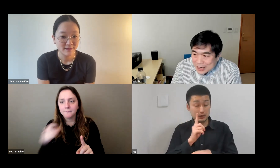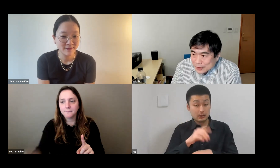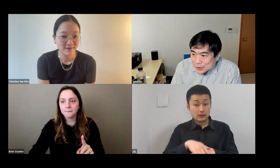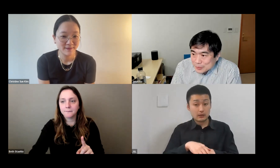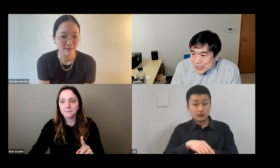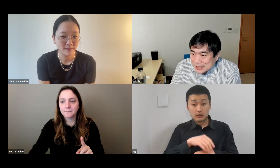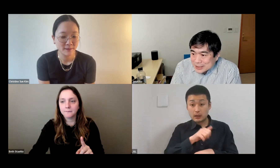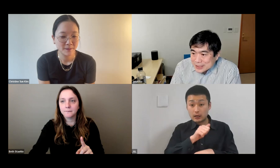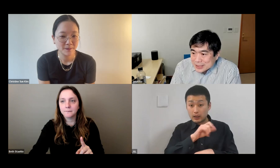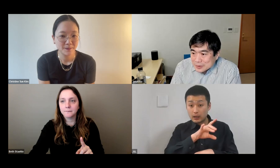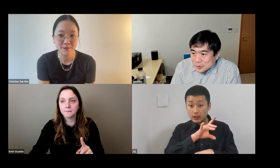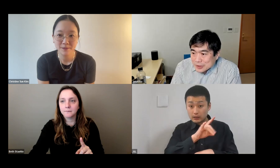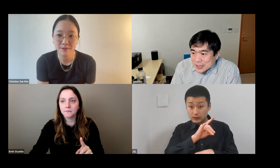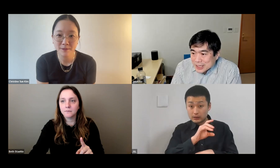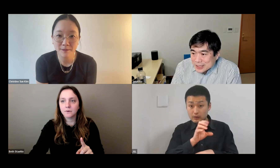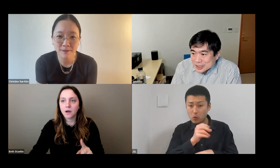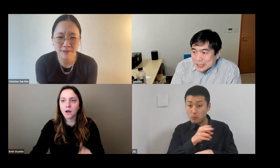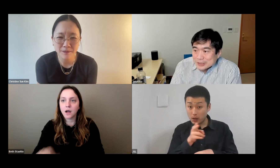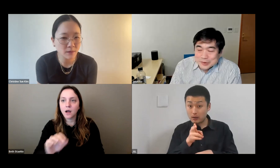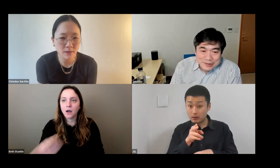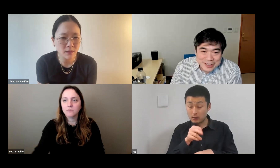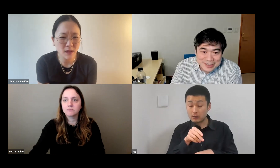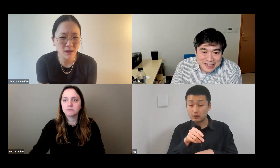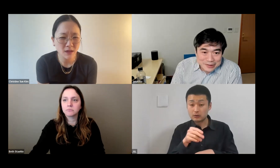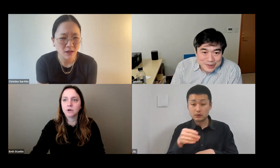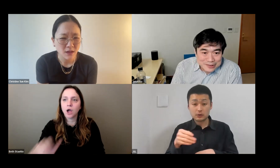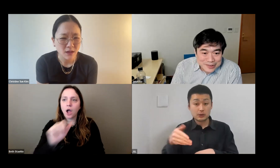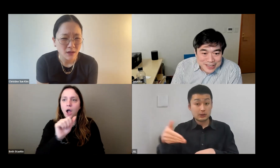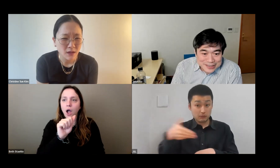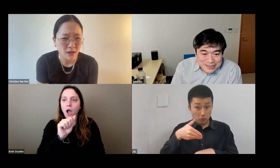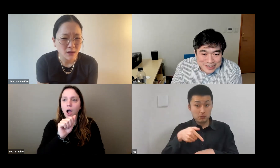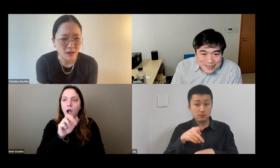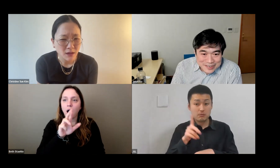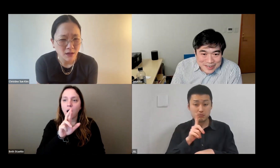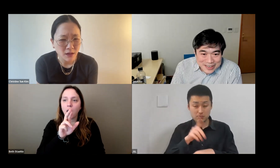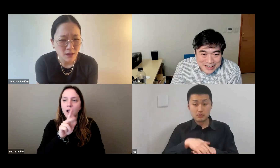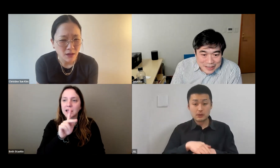How are you balancing work and child rearing? Thank you in advance.